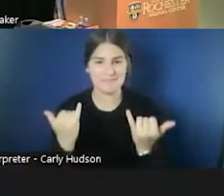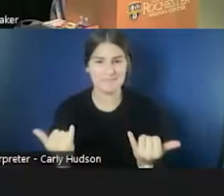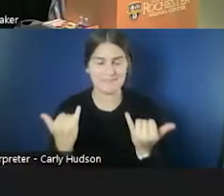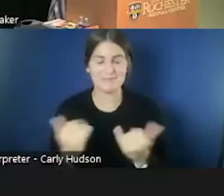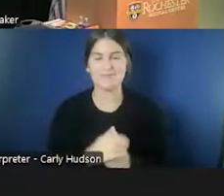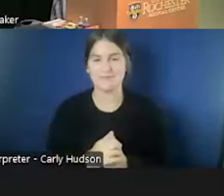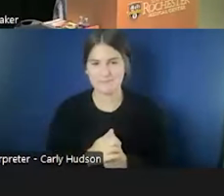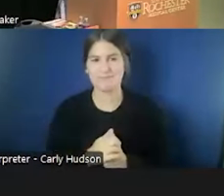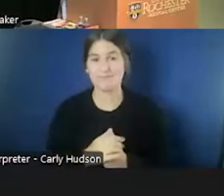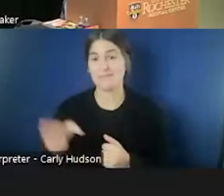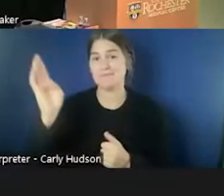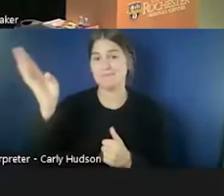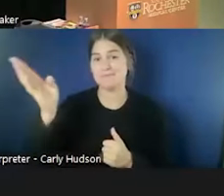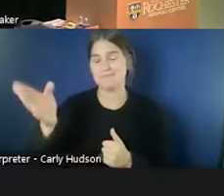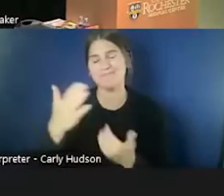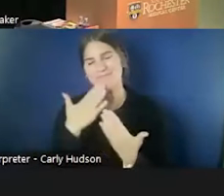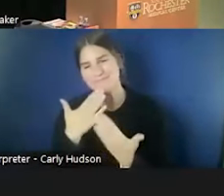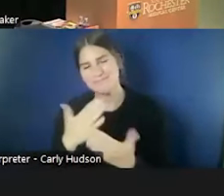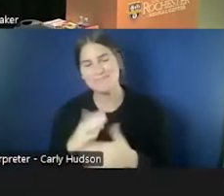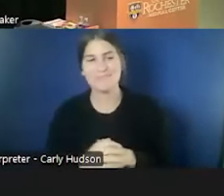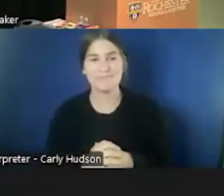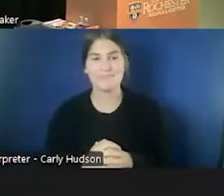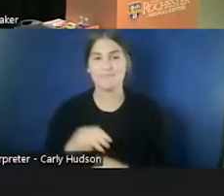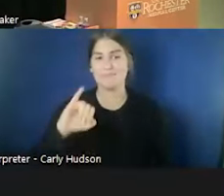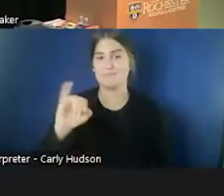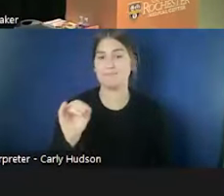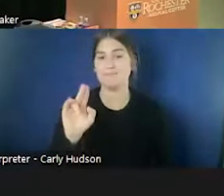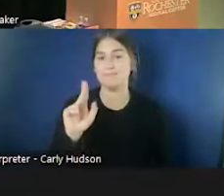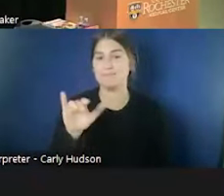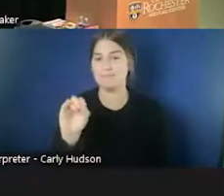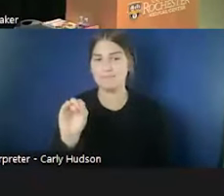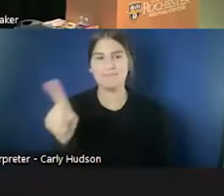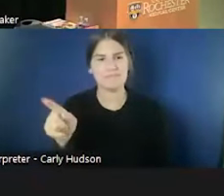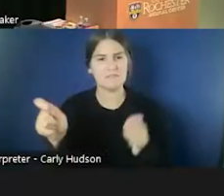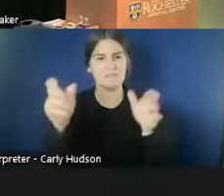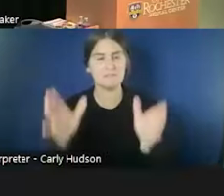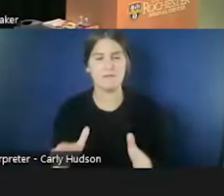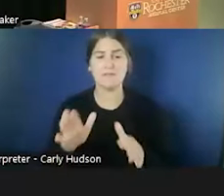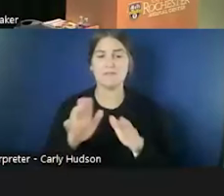um this lecture Julio Jordan is the director of diversity Equity Justice and inclusion at